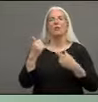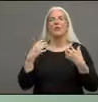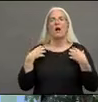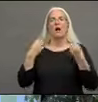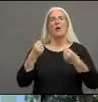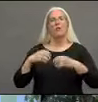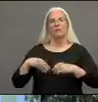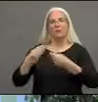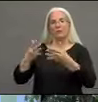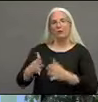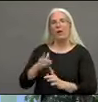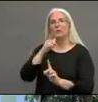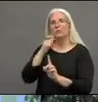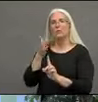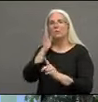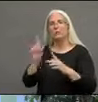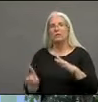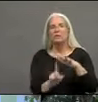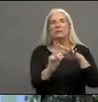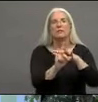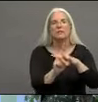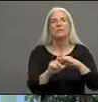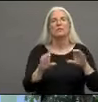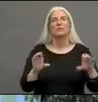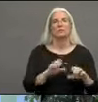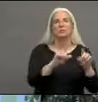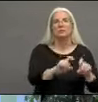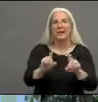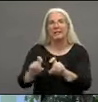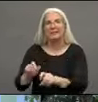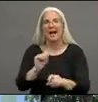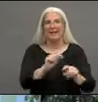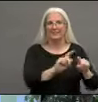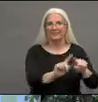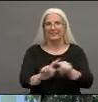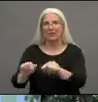And what can people expect once they show up to one of these testing sites?